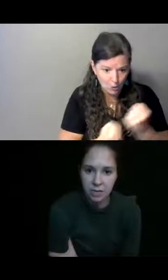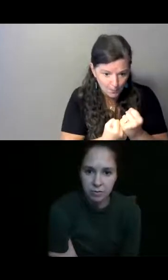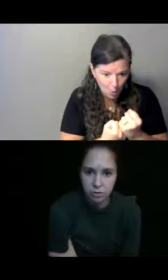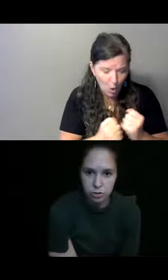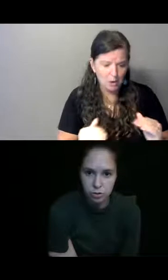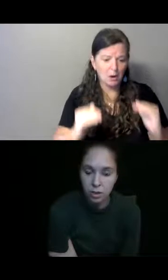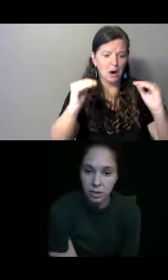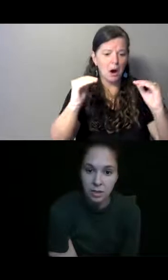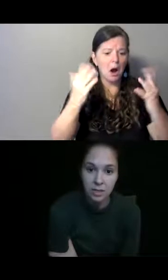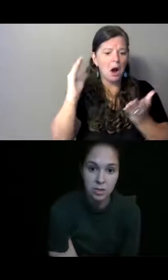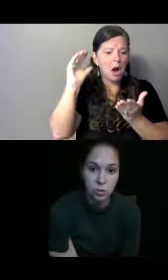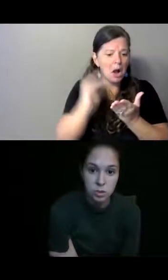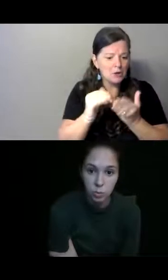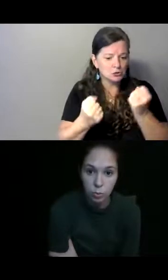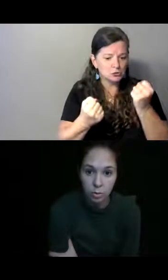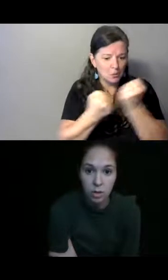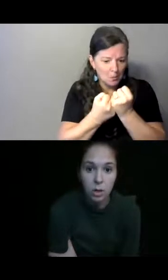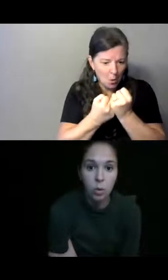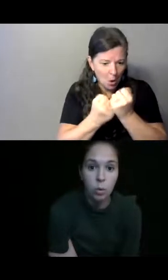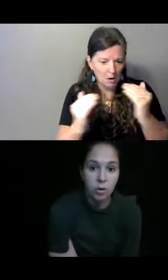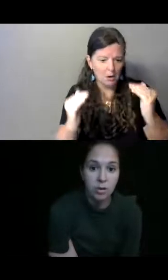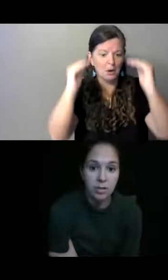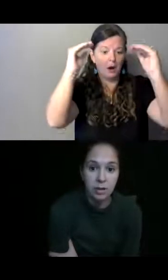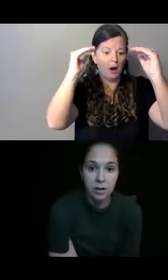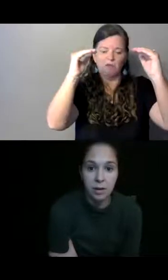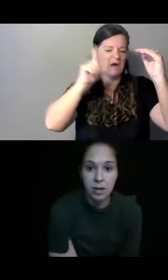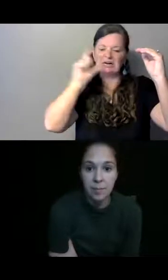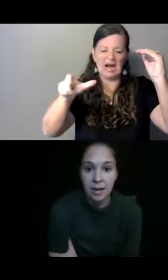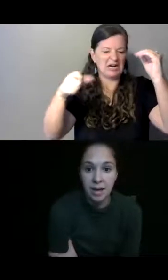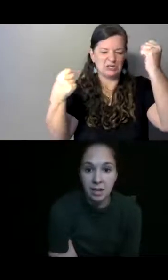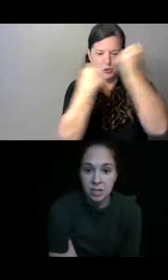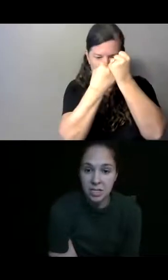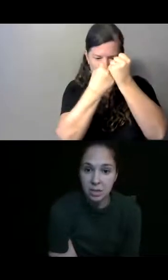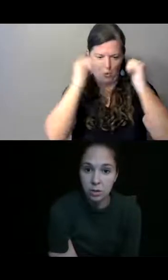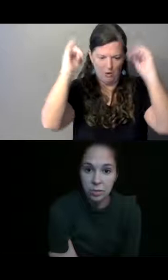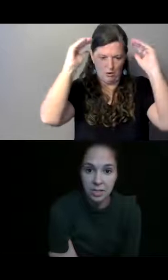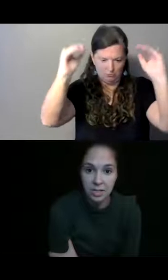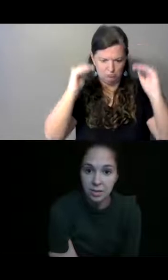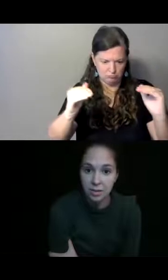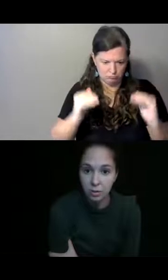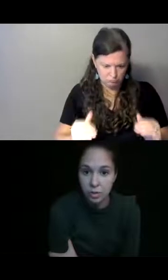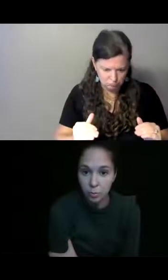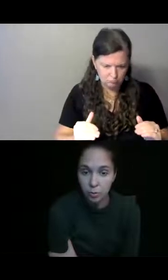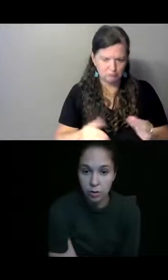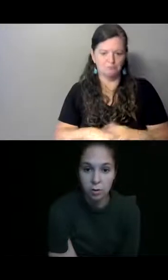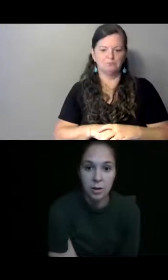If they're struggling and they need more support, or they're at a higher tier where they need a little support or at a